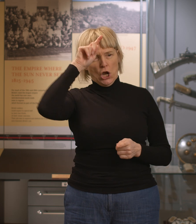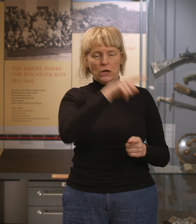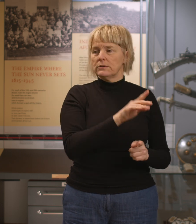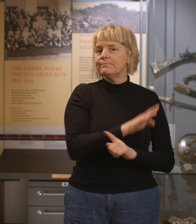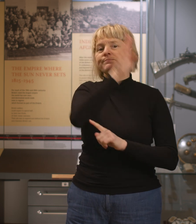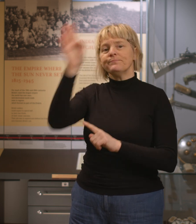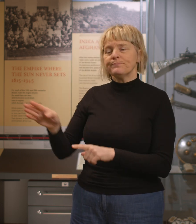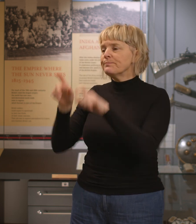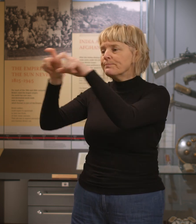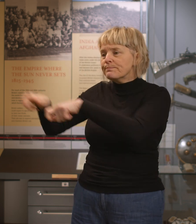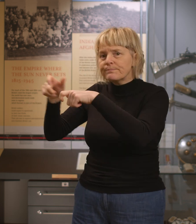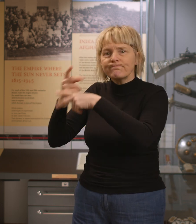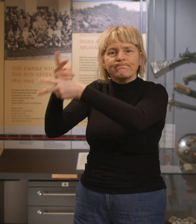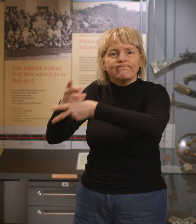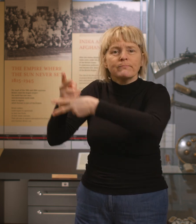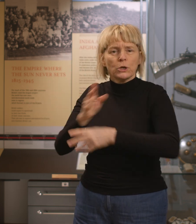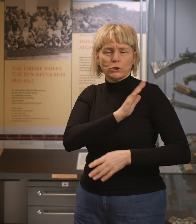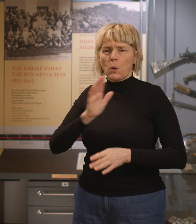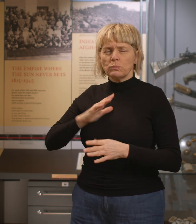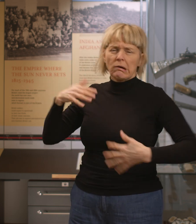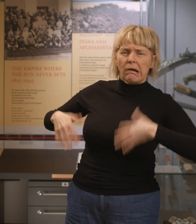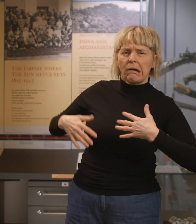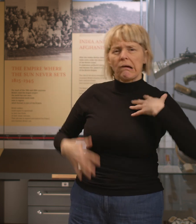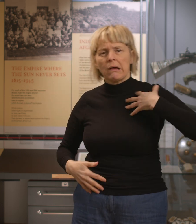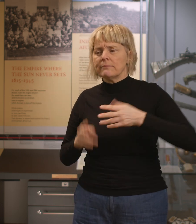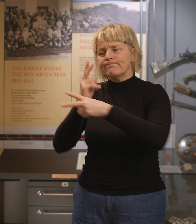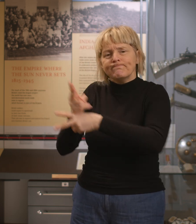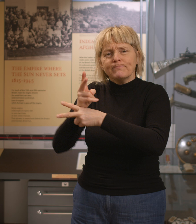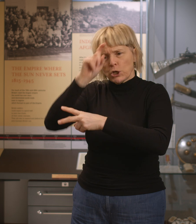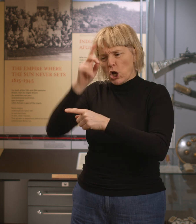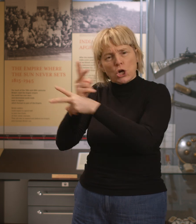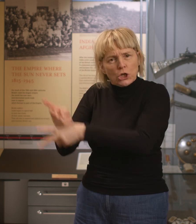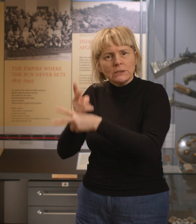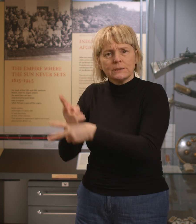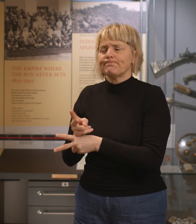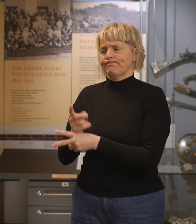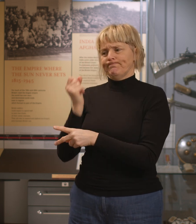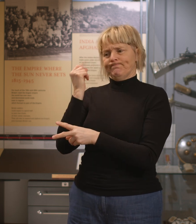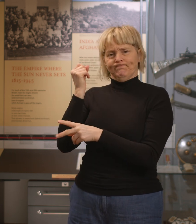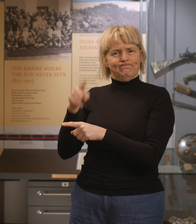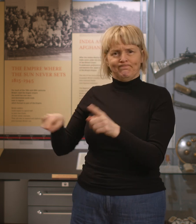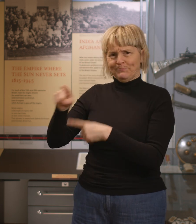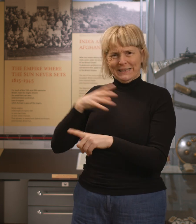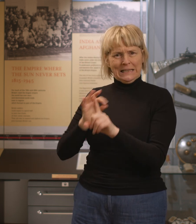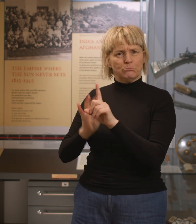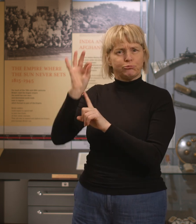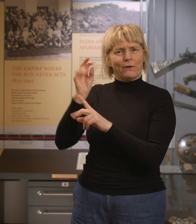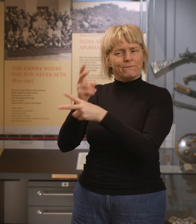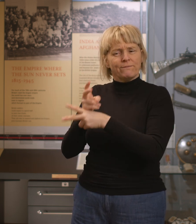During the Crimean War, Florence Nightingale spent a lot of time on the front lines, where she developed